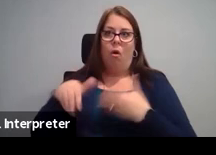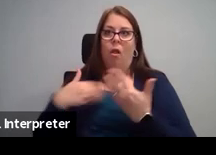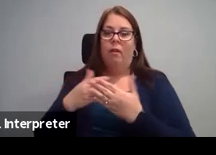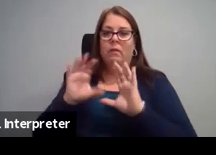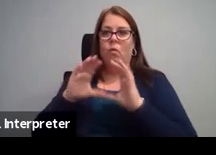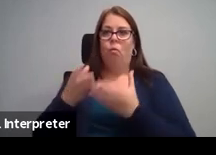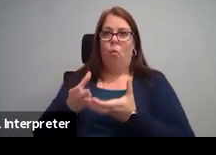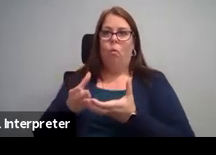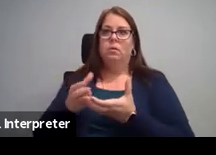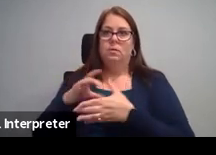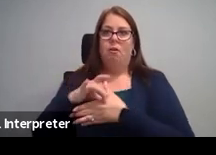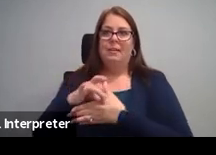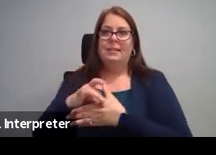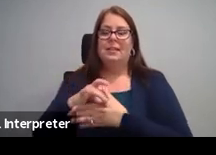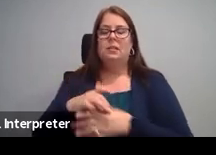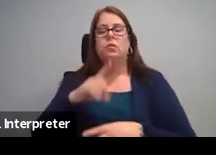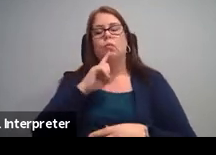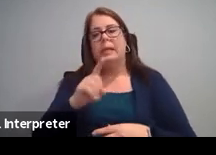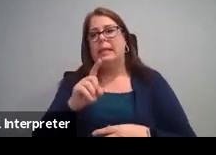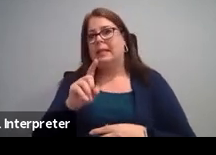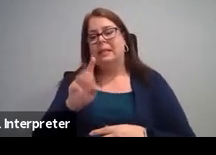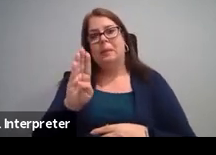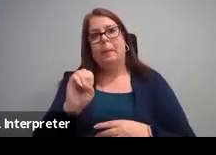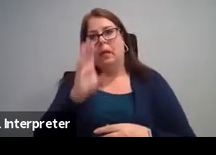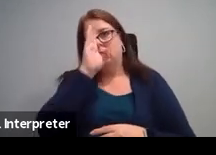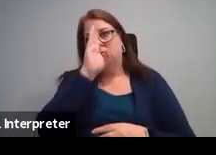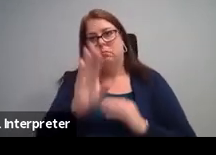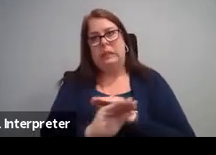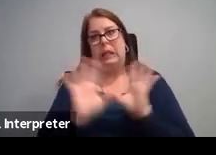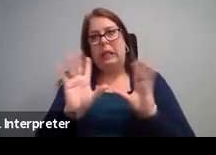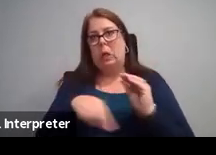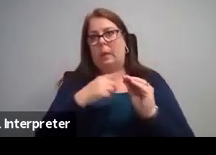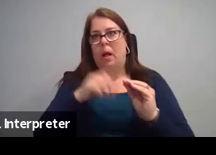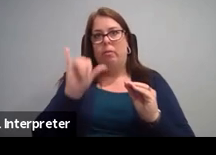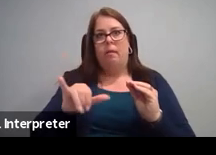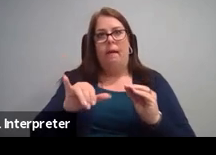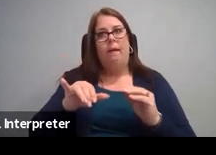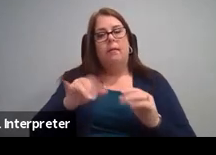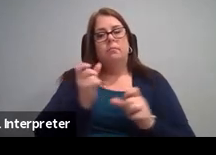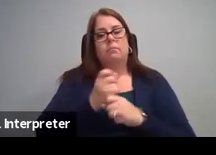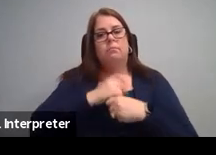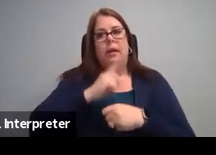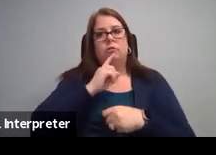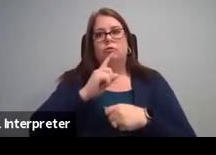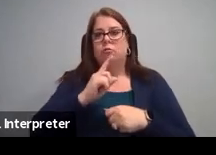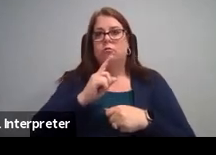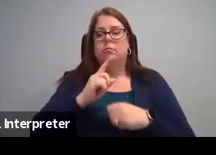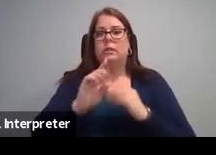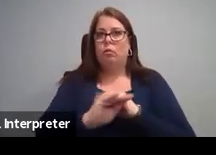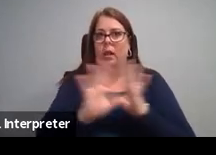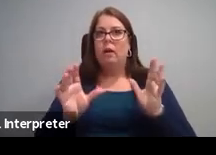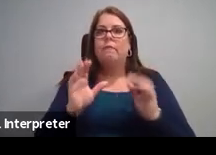Laurie Arnold: I think just really being really clear about that. And in your mind what you know make sure that it's really clear and you clarify those expectations.